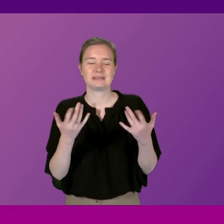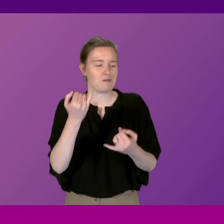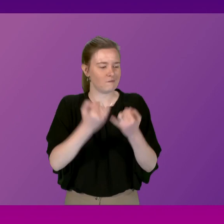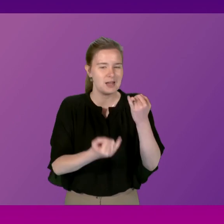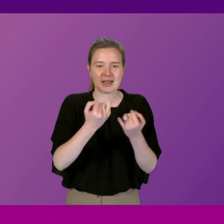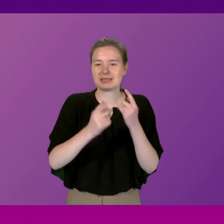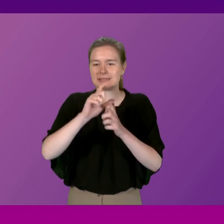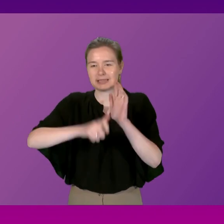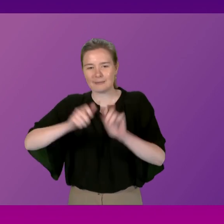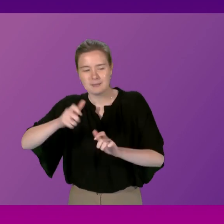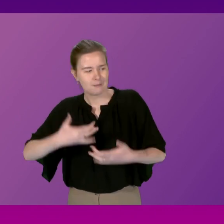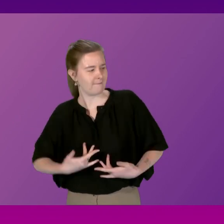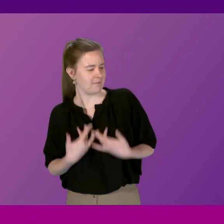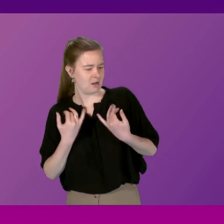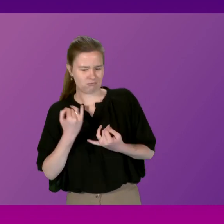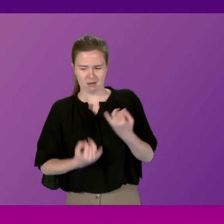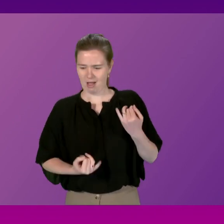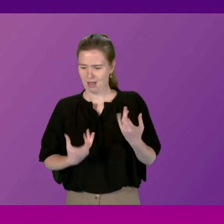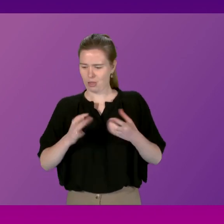that disabled people have suffered at the hands of the Scottish Government.